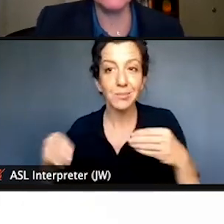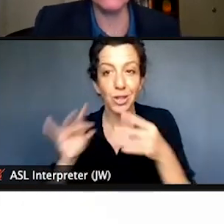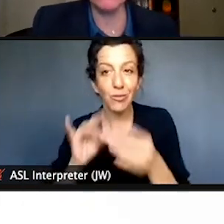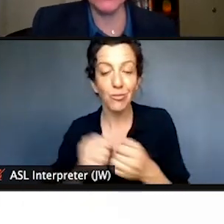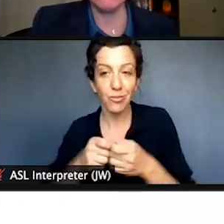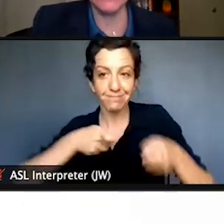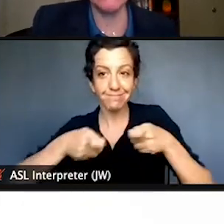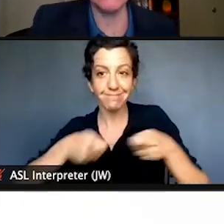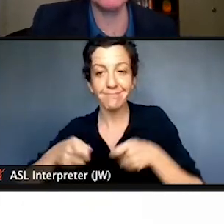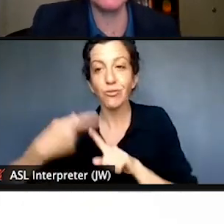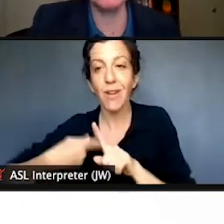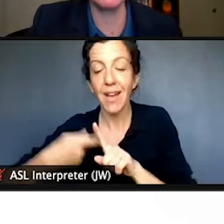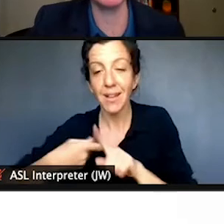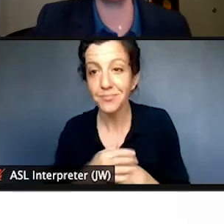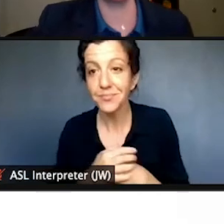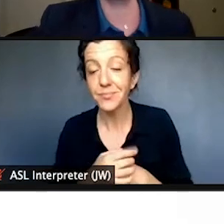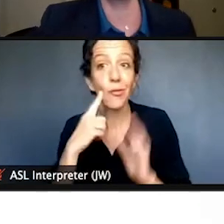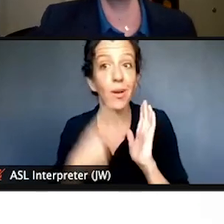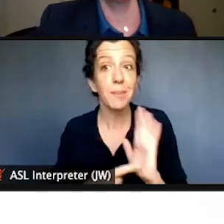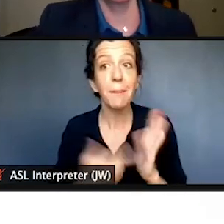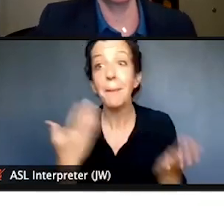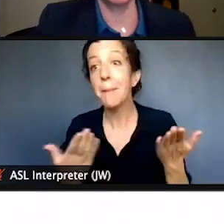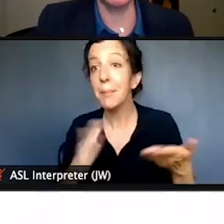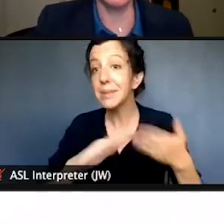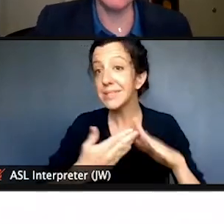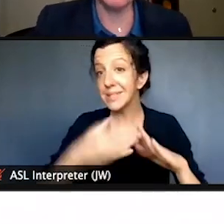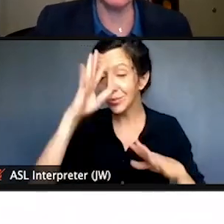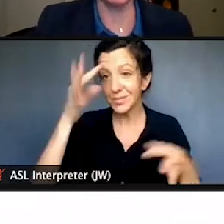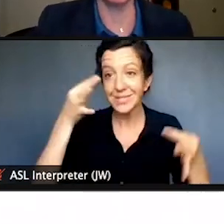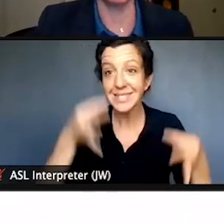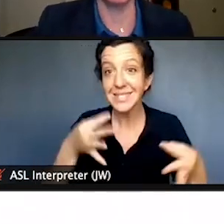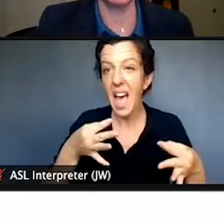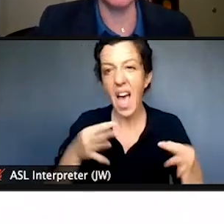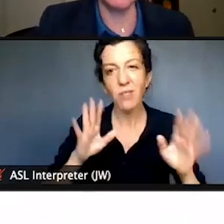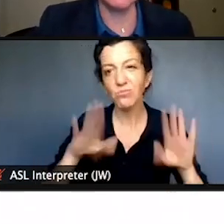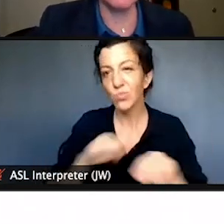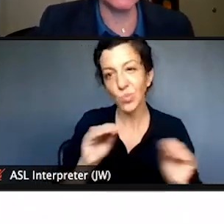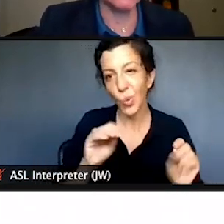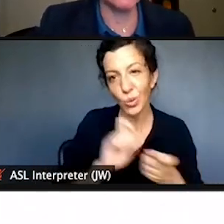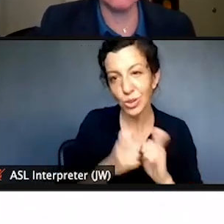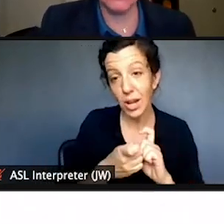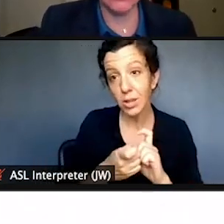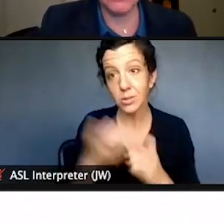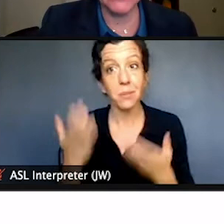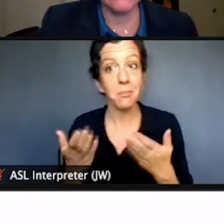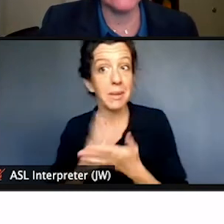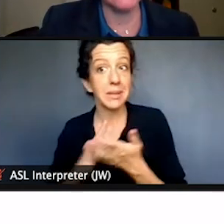In opposition, we have the California Business Roundtable, the Chamber of Commerce, the NAACP -- we talked about that earlier.